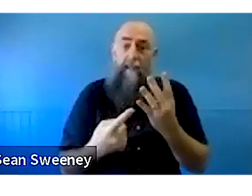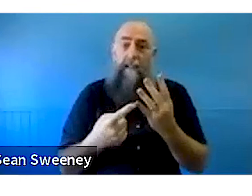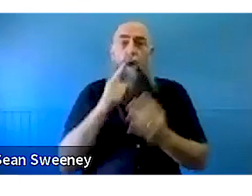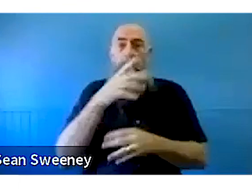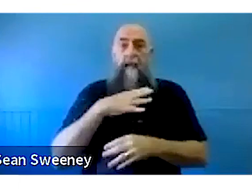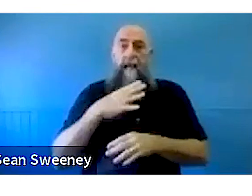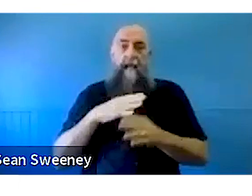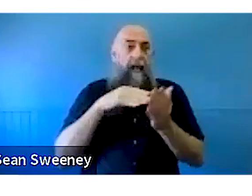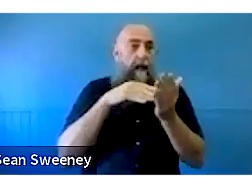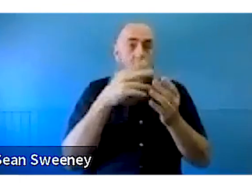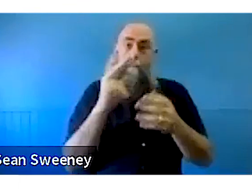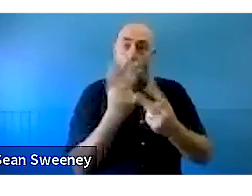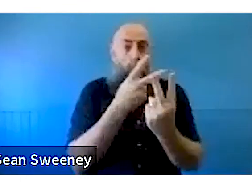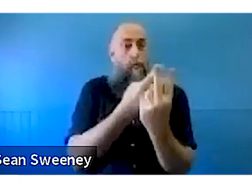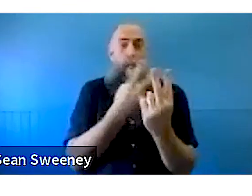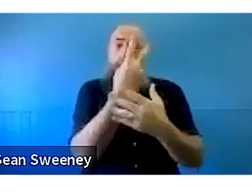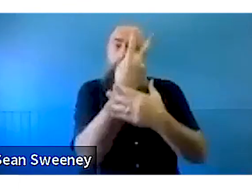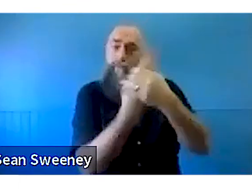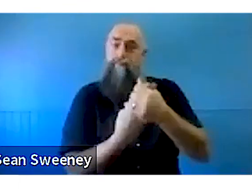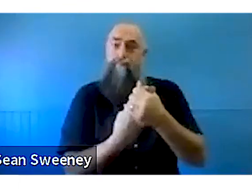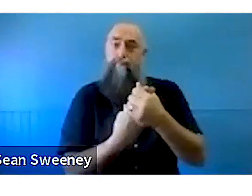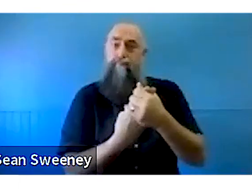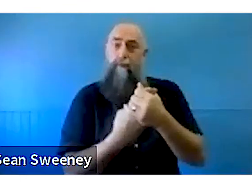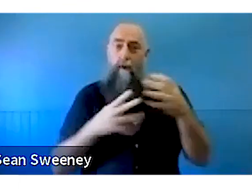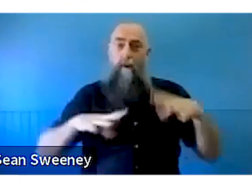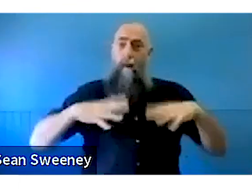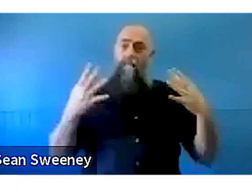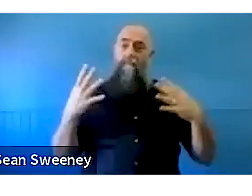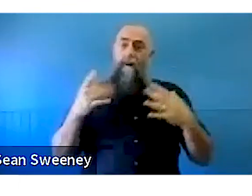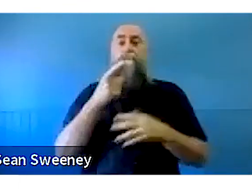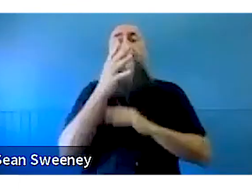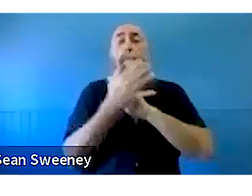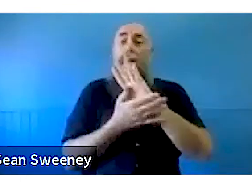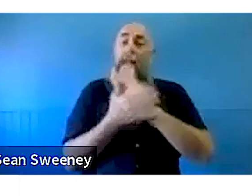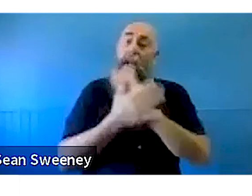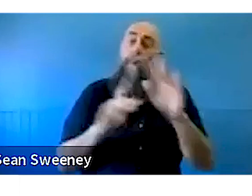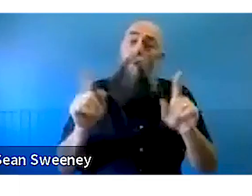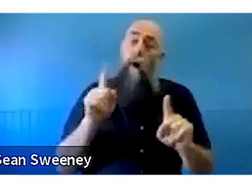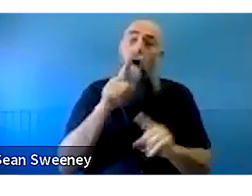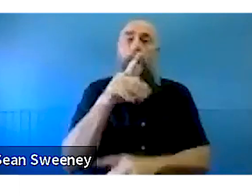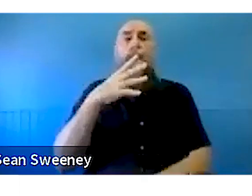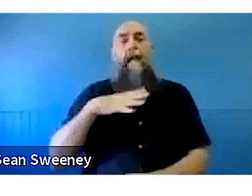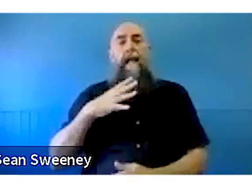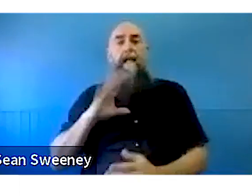To do that, you're going to have to be there, show respect, and to learn.